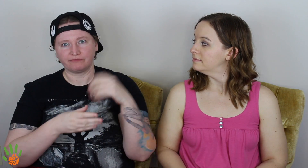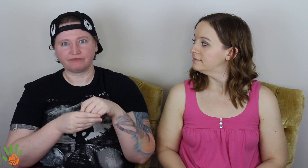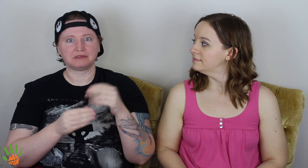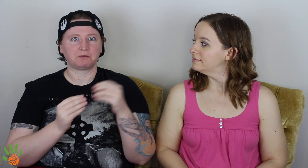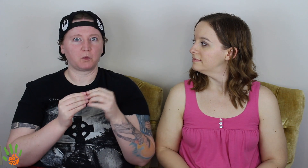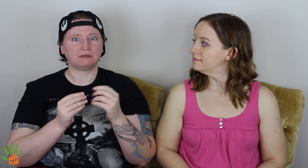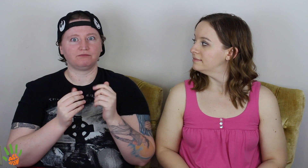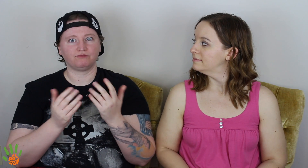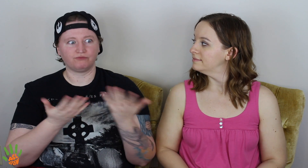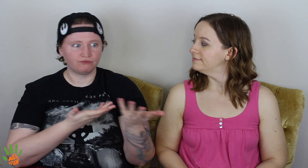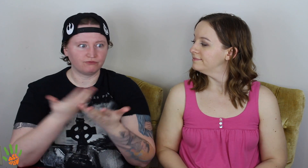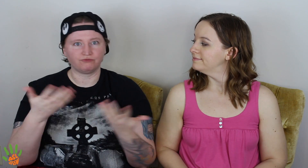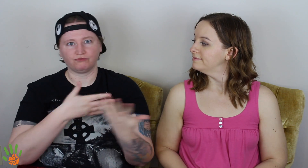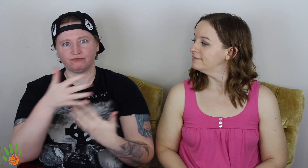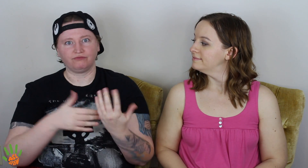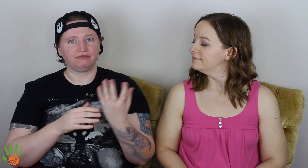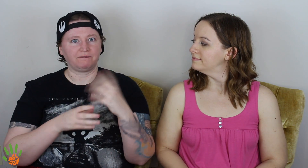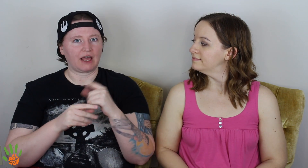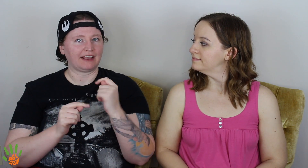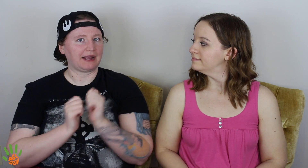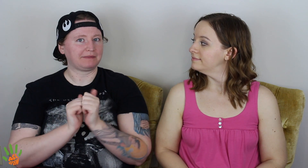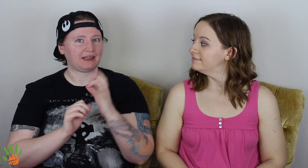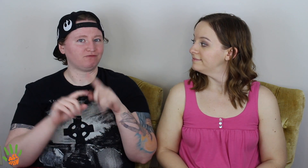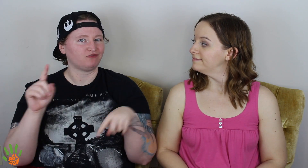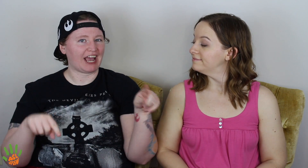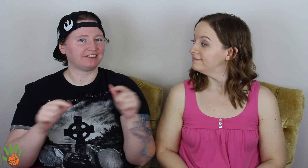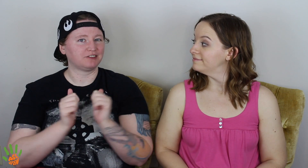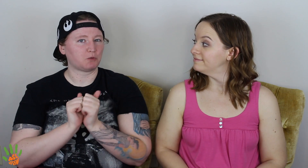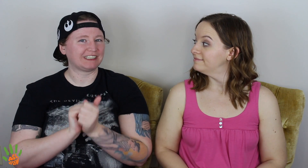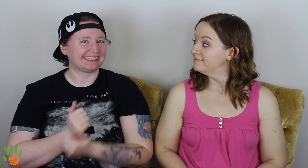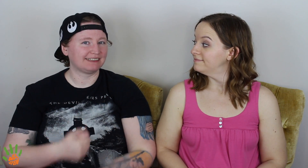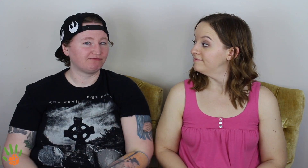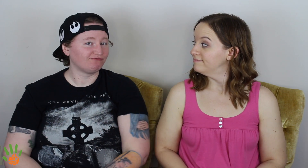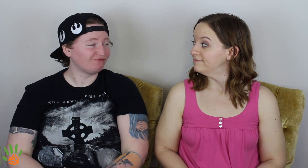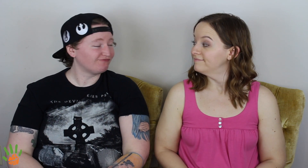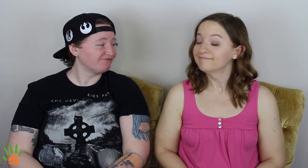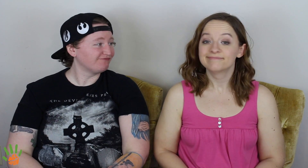So they could be more involved within the competition and have more variety of sports.